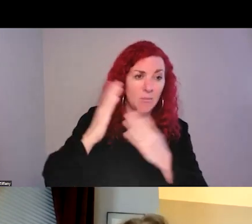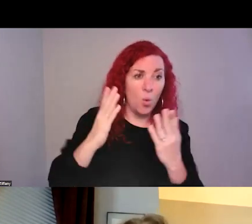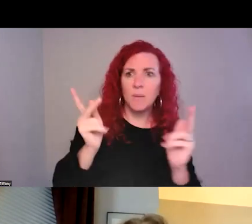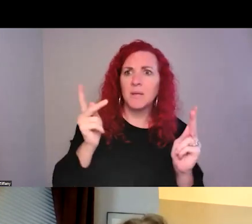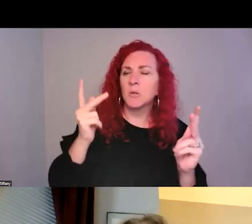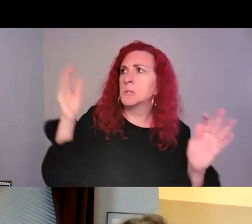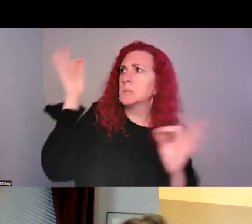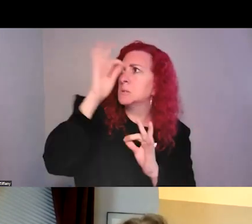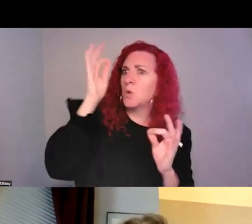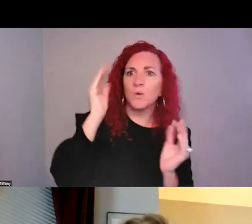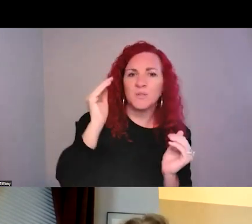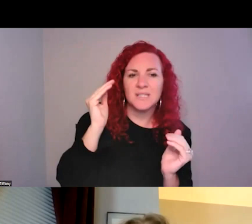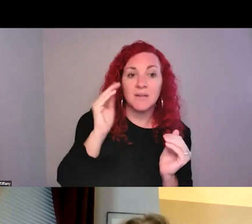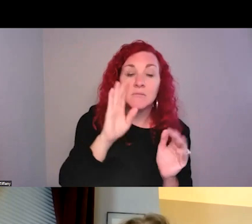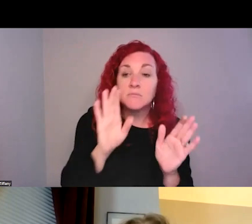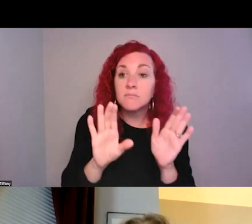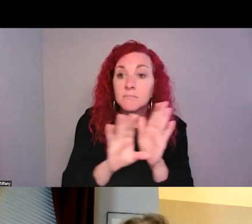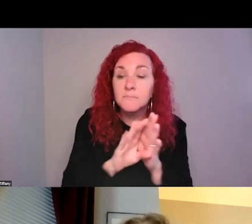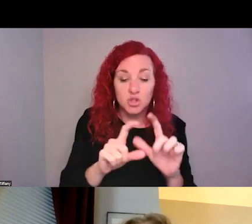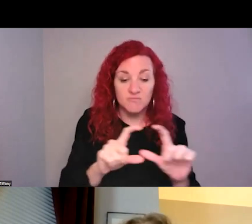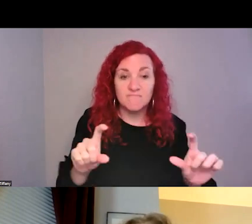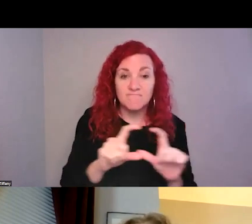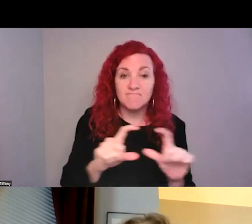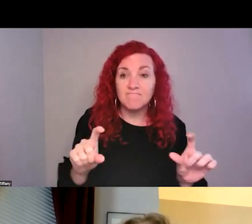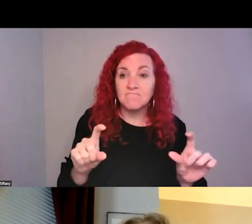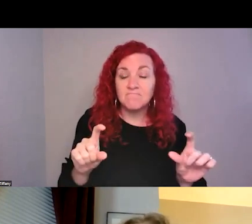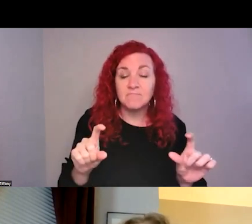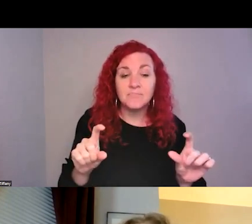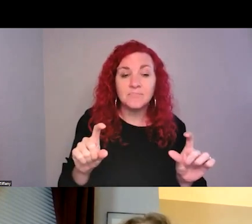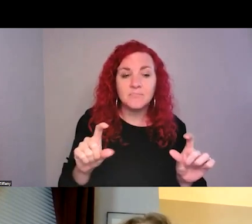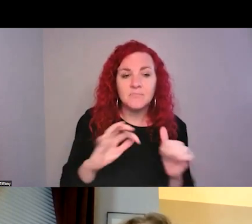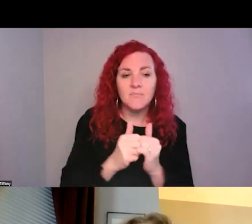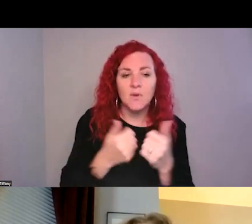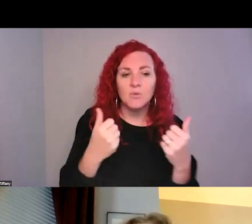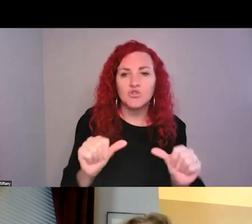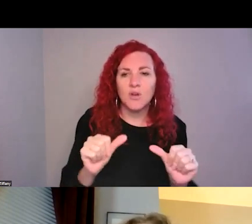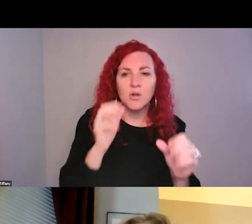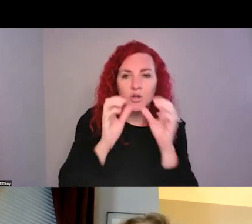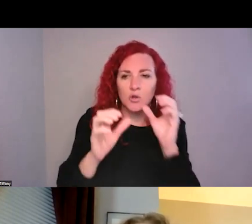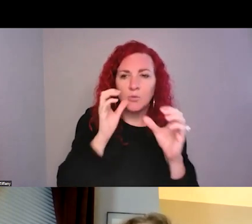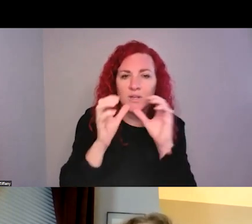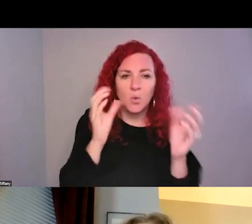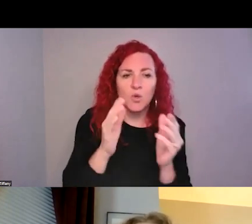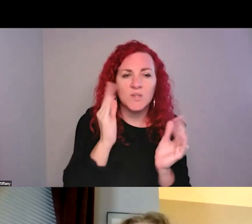THE GRAPHIC BE LOW IS ONE WAY THAT WE CAN COMMUNICATE WHAT PEOPLE CAN EXPECT WHEN THEY CALL.